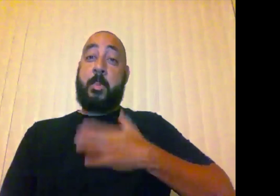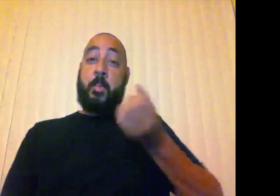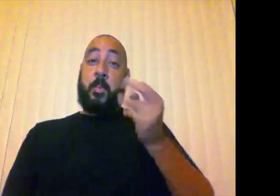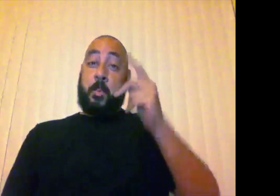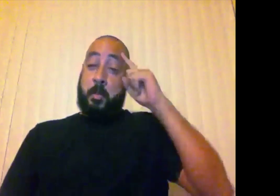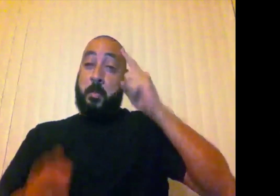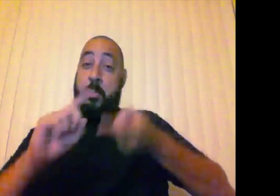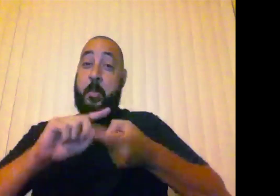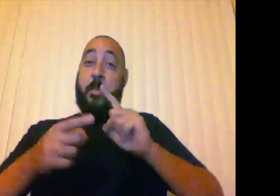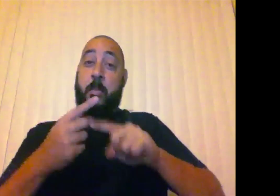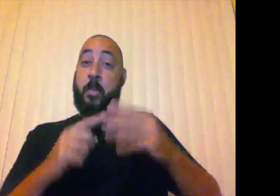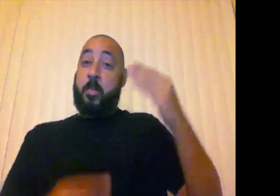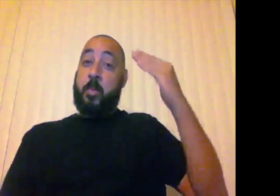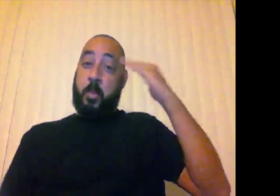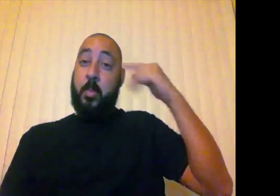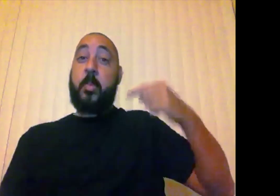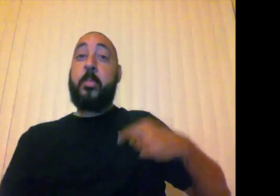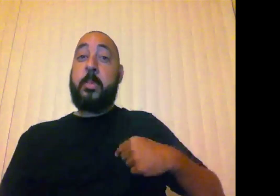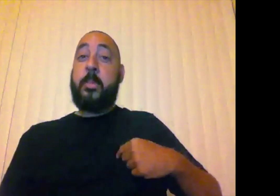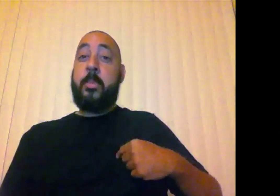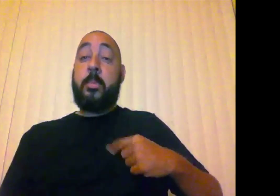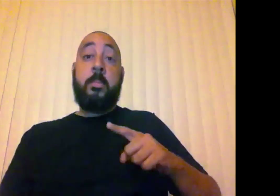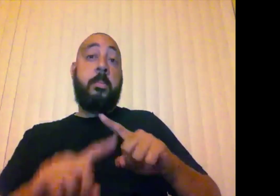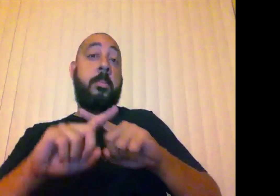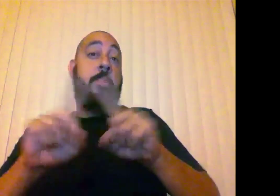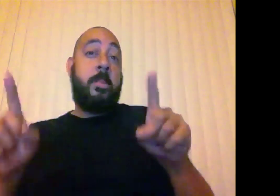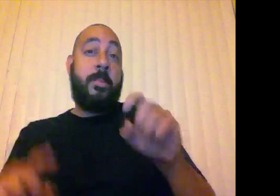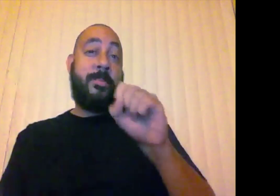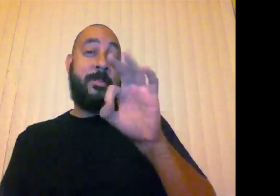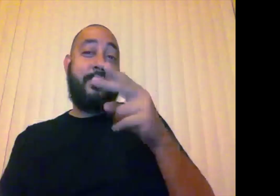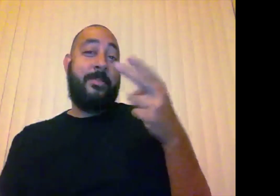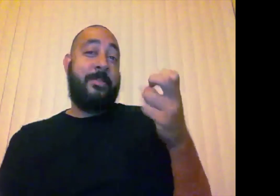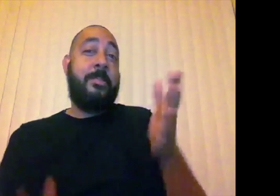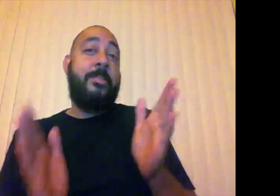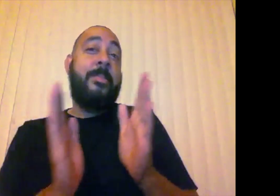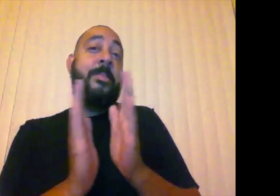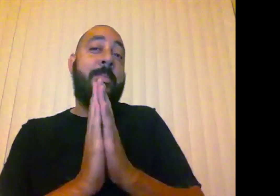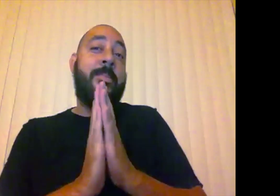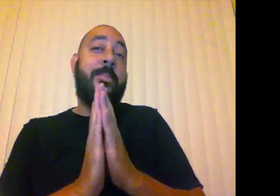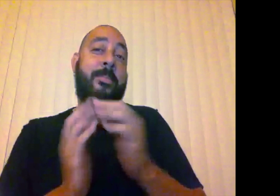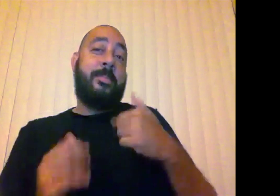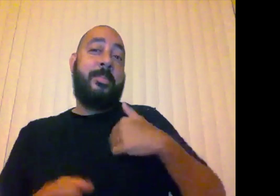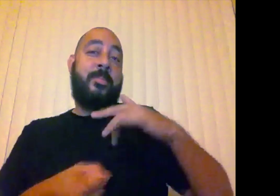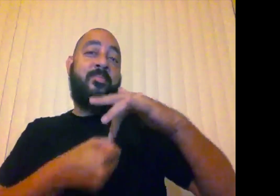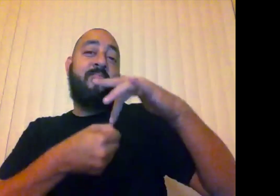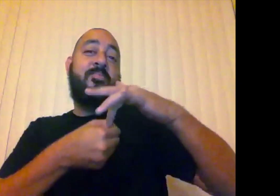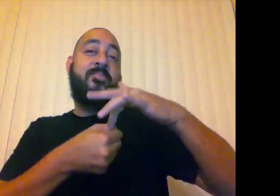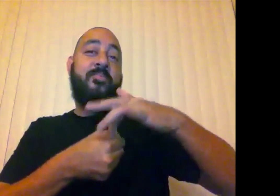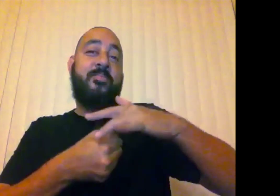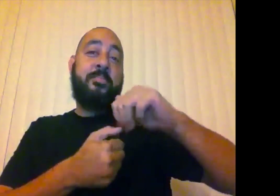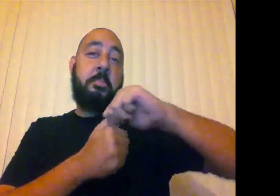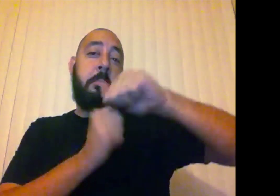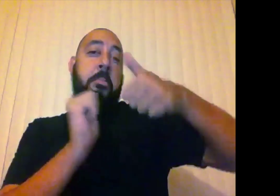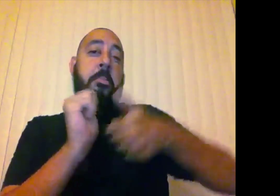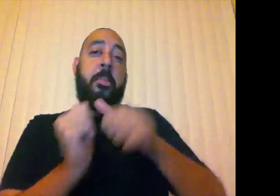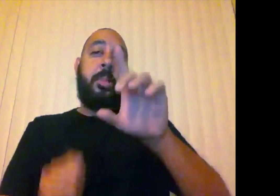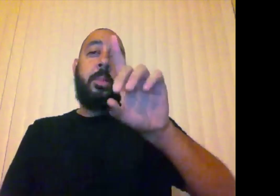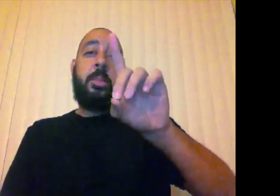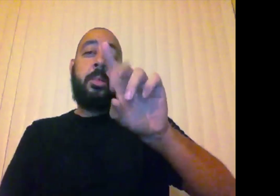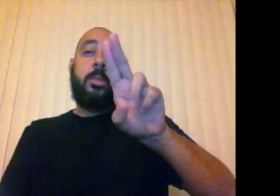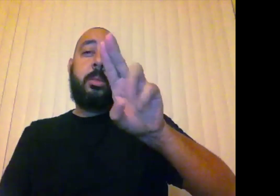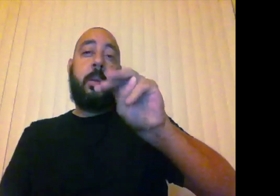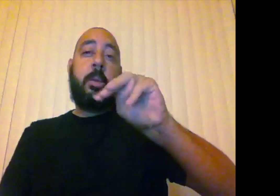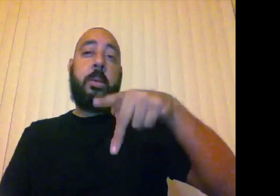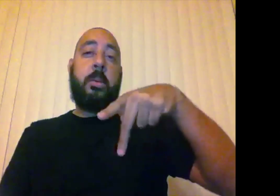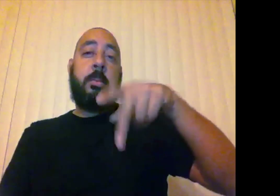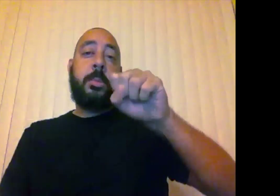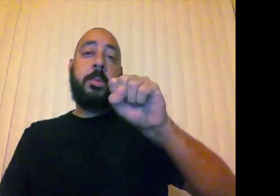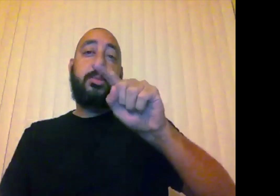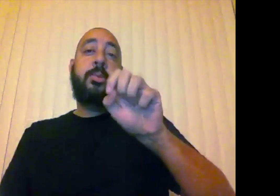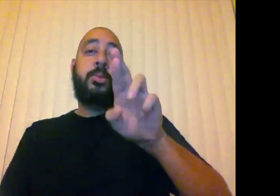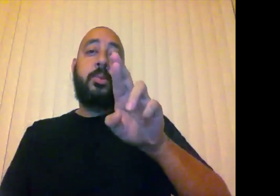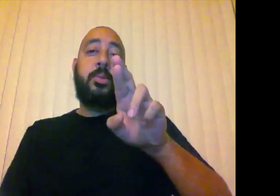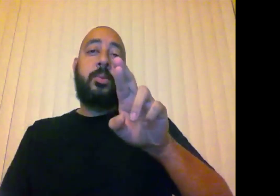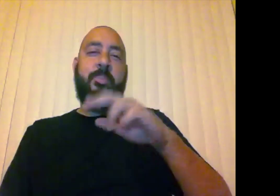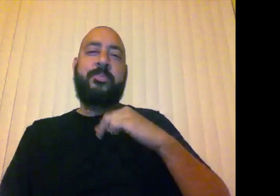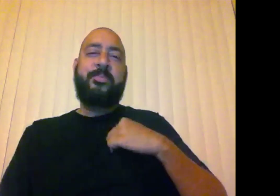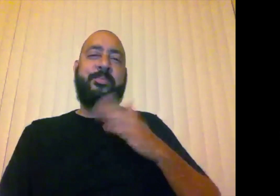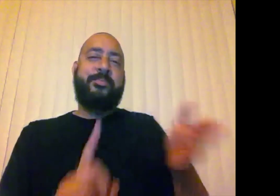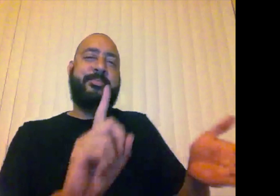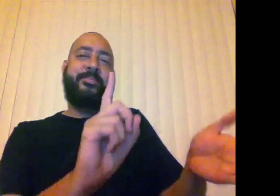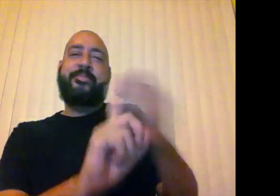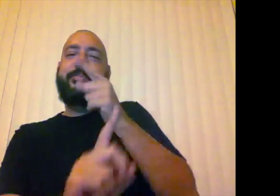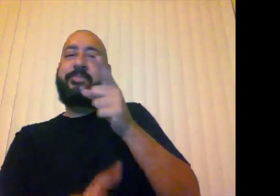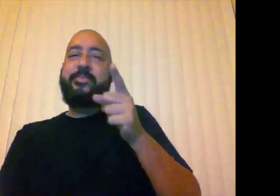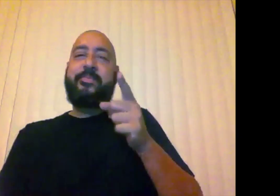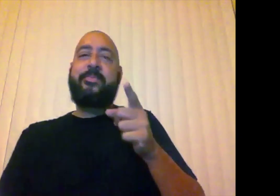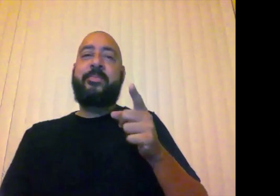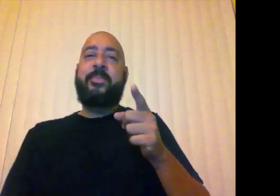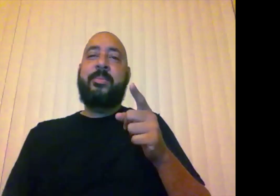My own boyfriend knows me, but if he asked to finger me behind a dumpster, I would slap him.